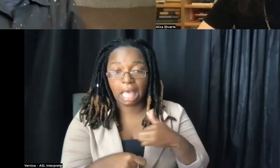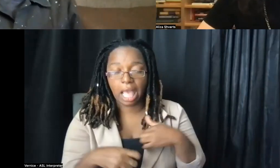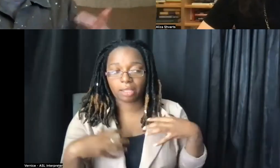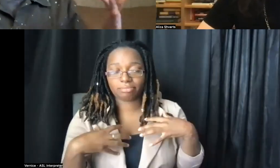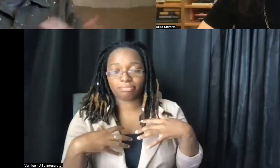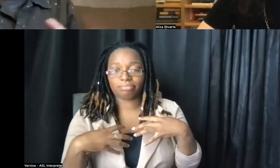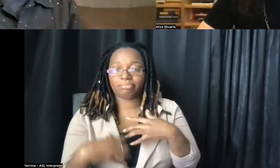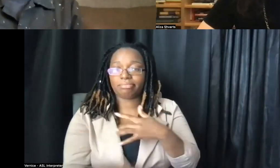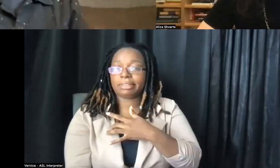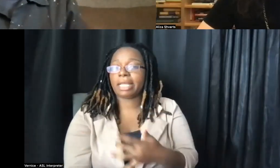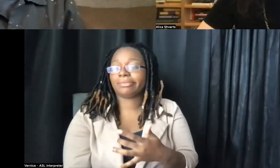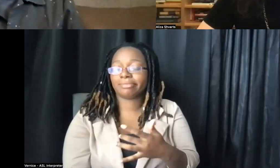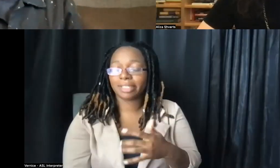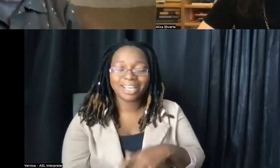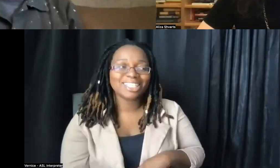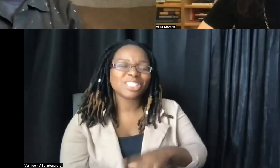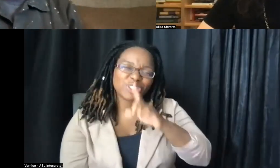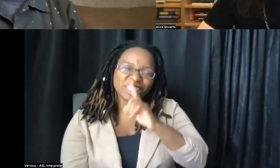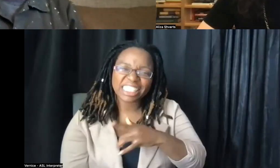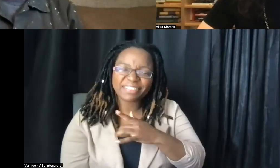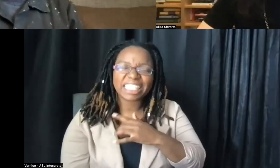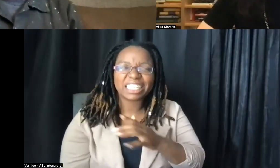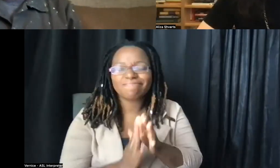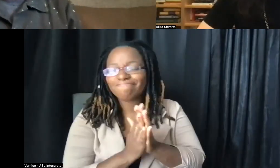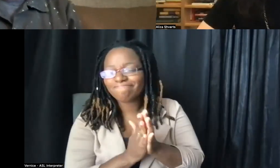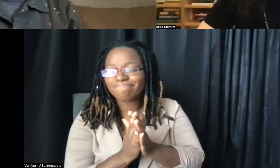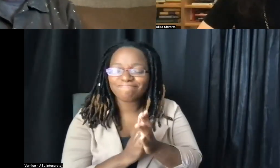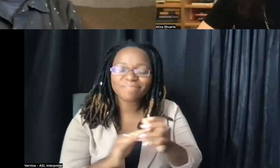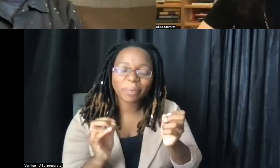I tend to freeze up, right?